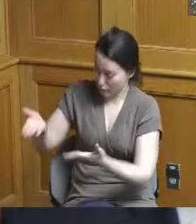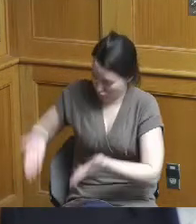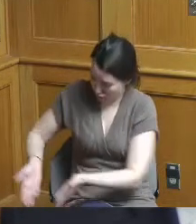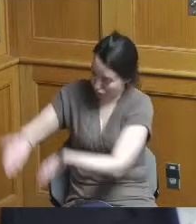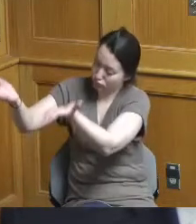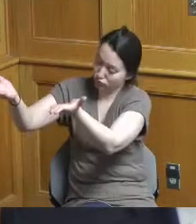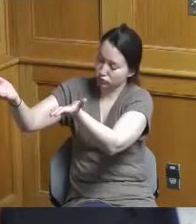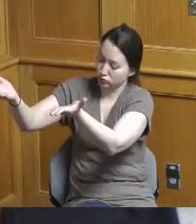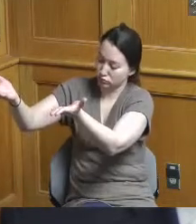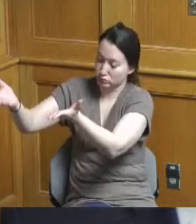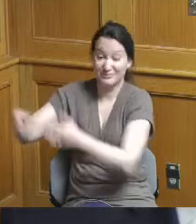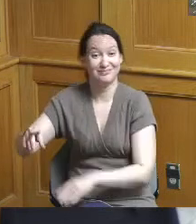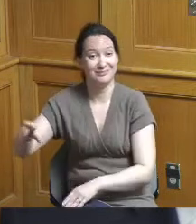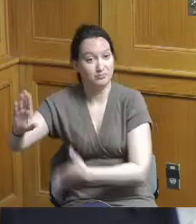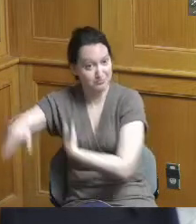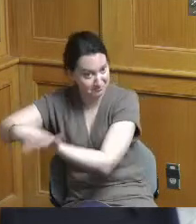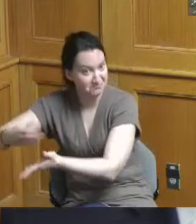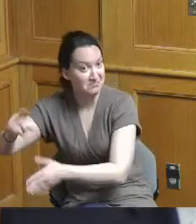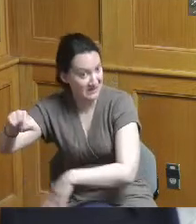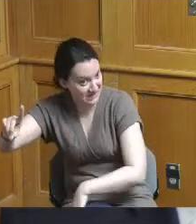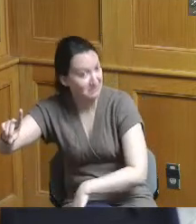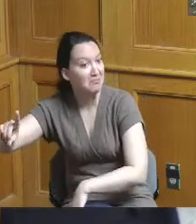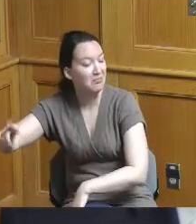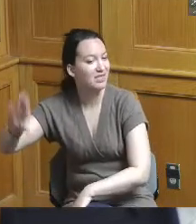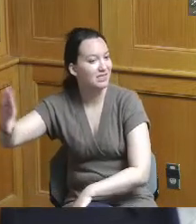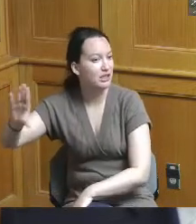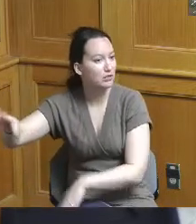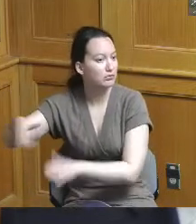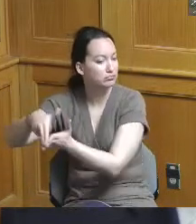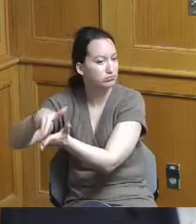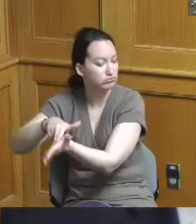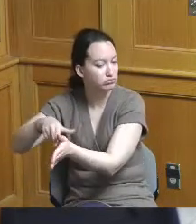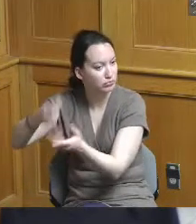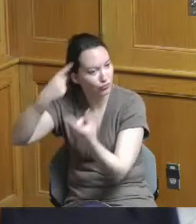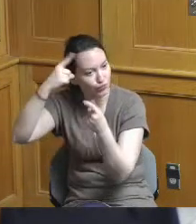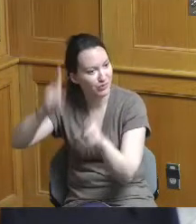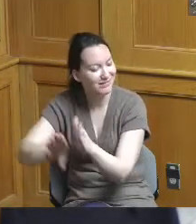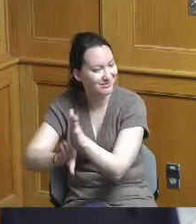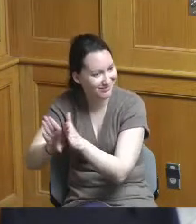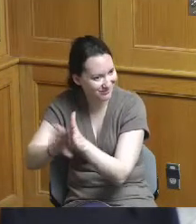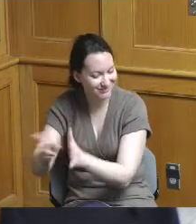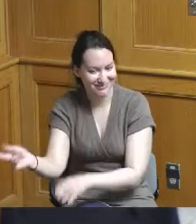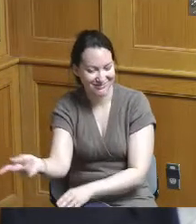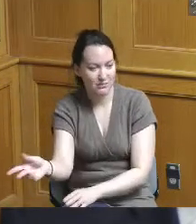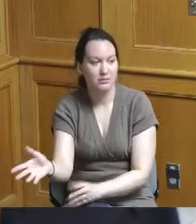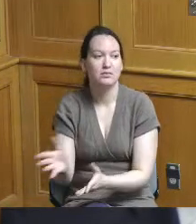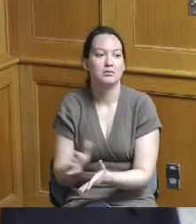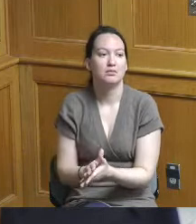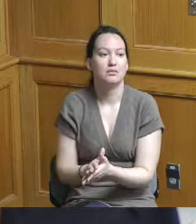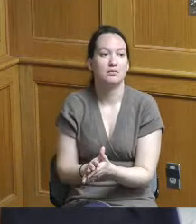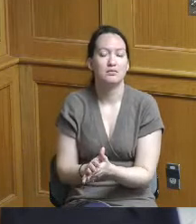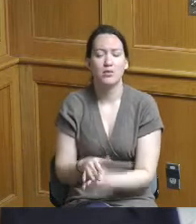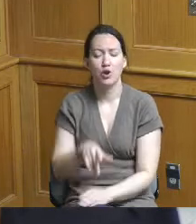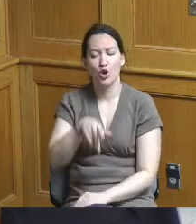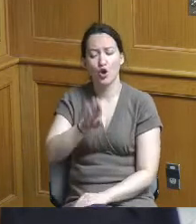the port did so under the terms of a development agreement that had a a brokerage fee associated